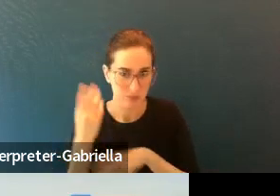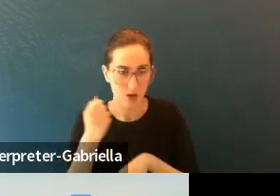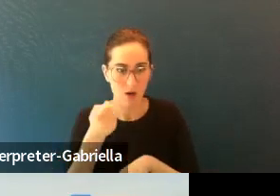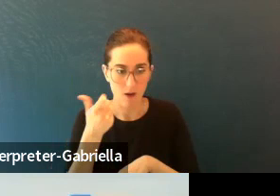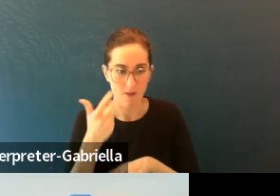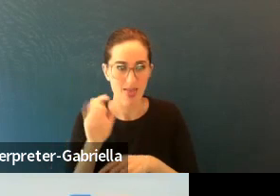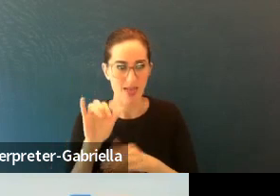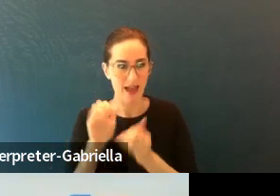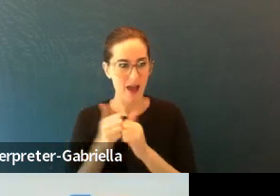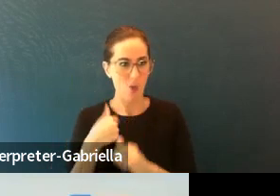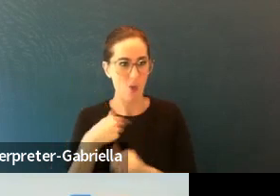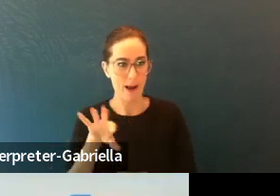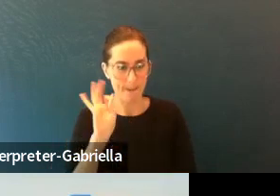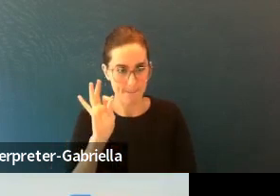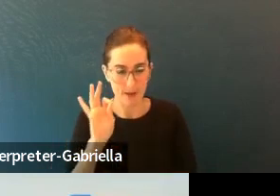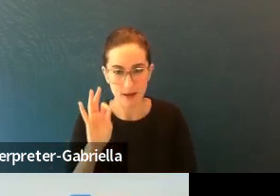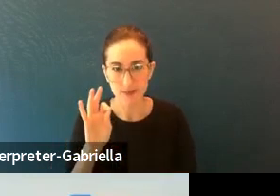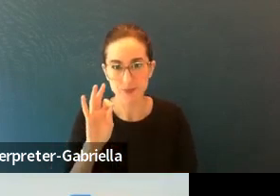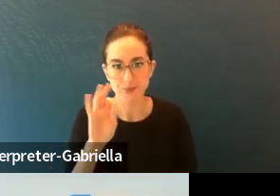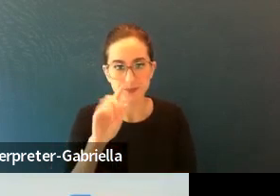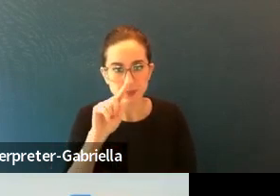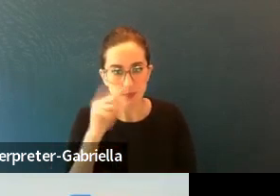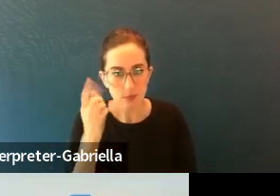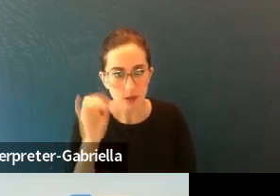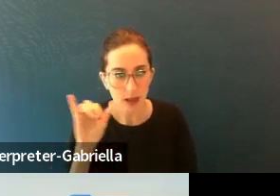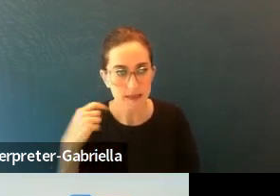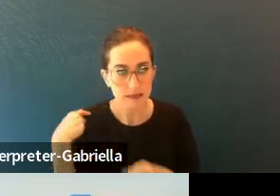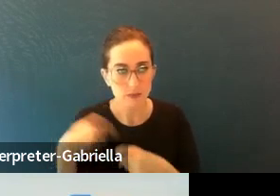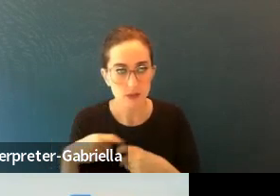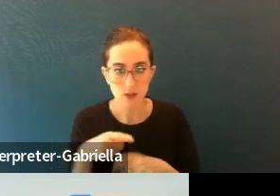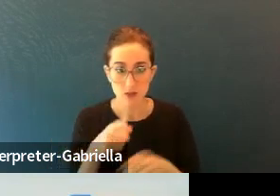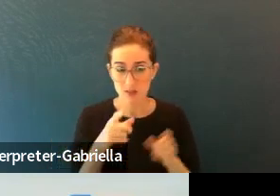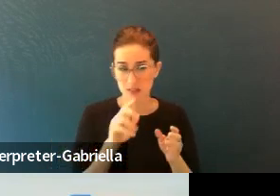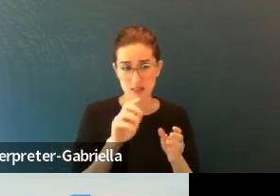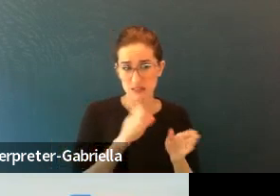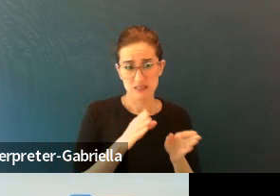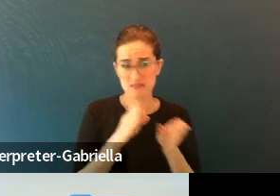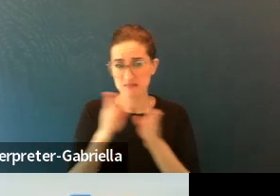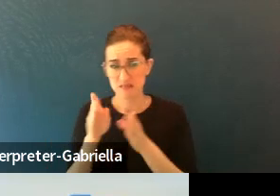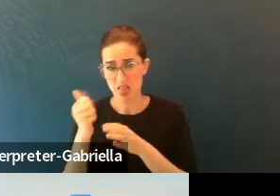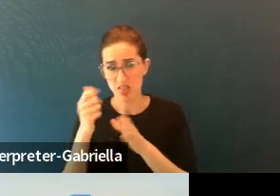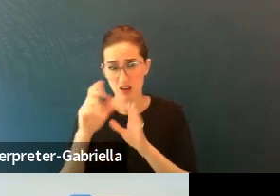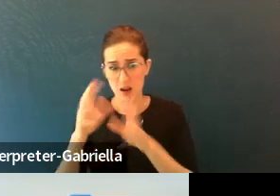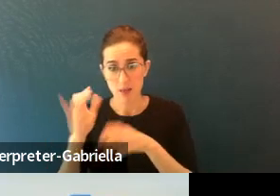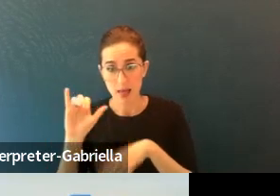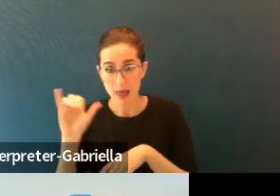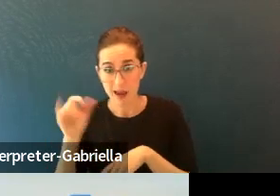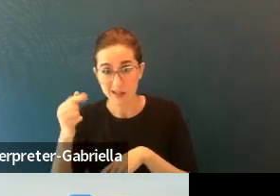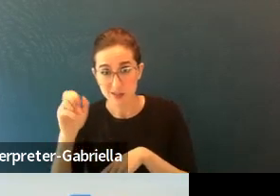So you could do it. I, you know, you could do it with gender or any of these other categories or all of them at the same time.